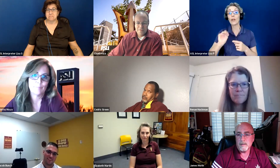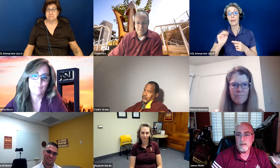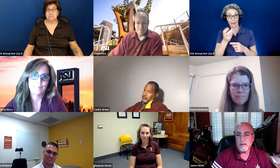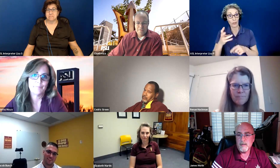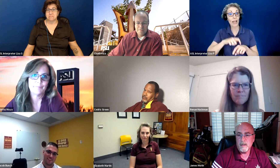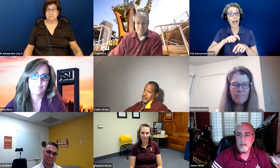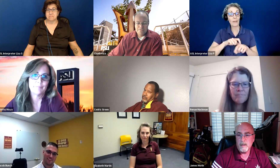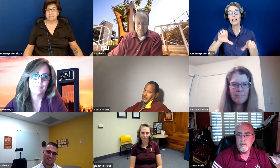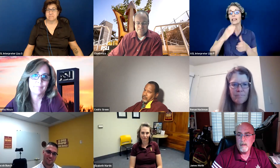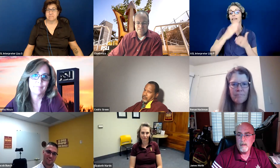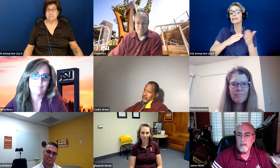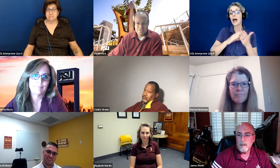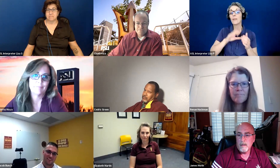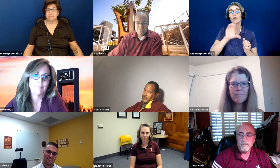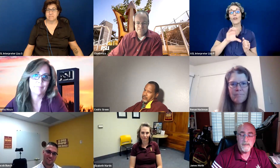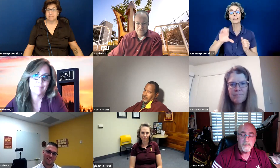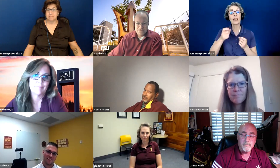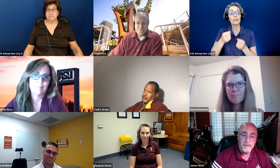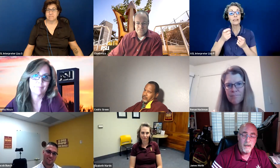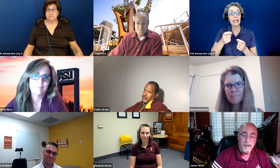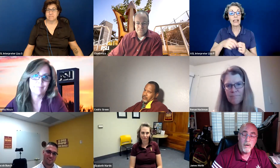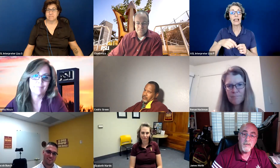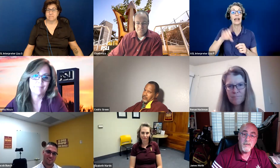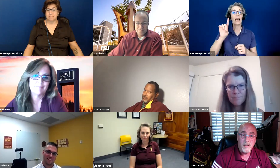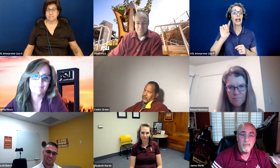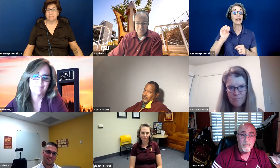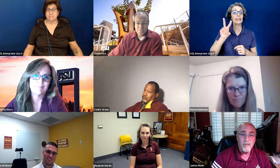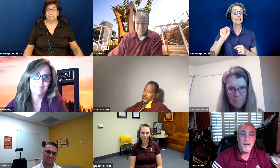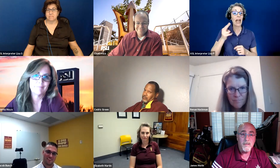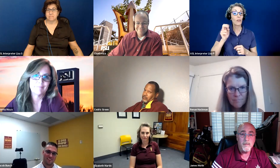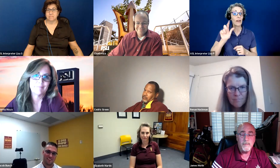cross country skiing, water skiing, all kinds of sports